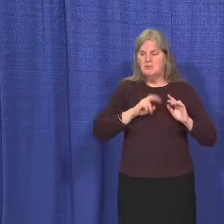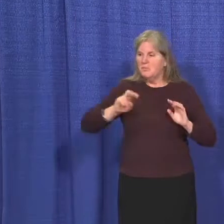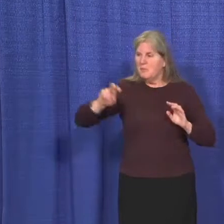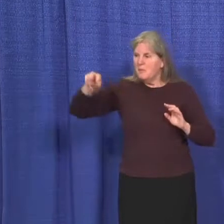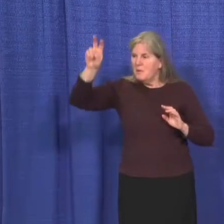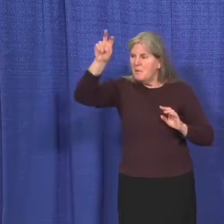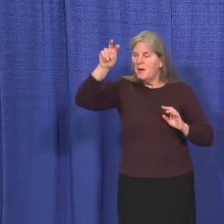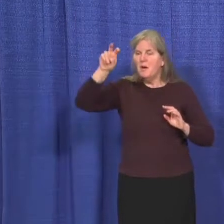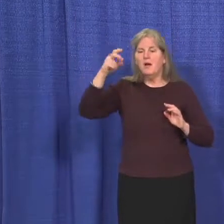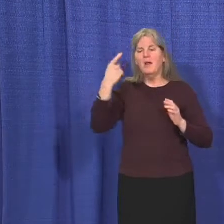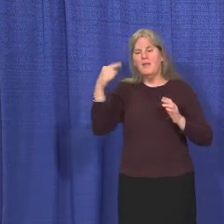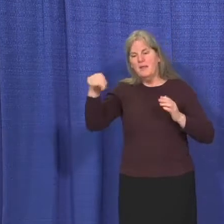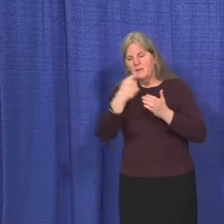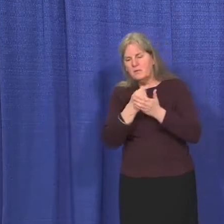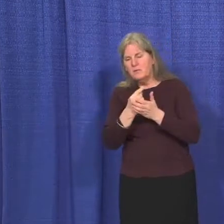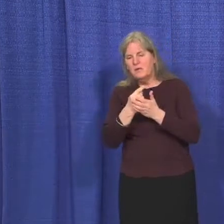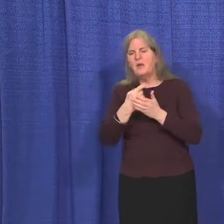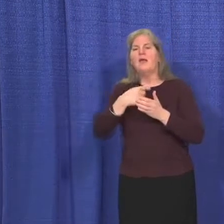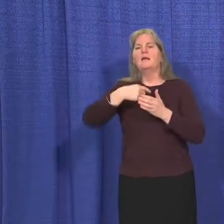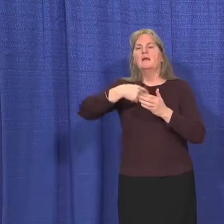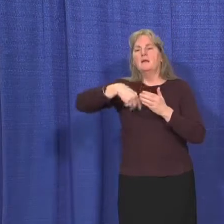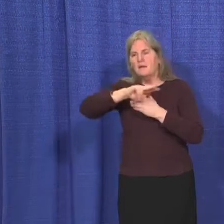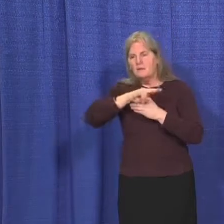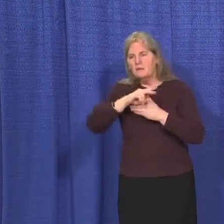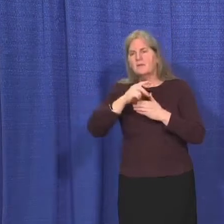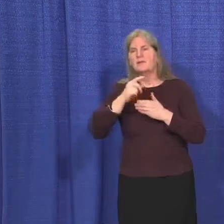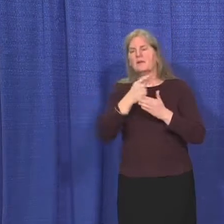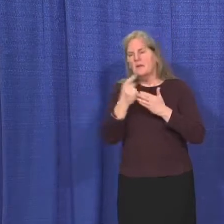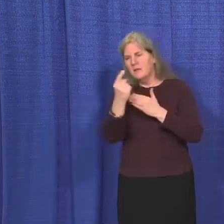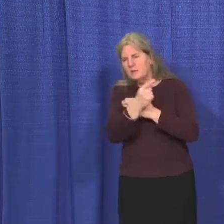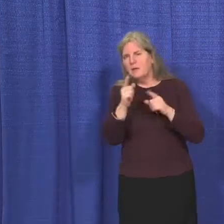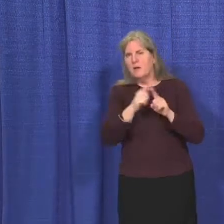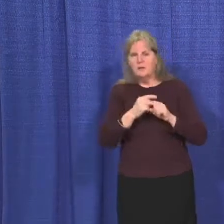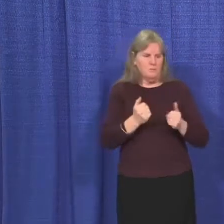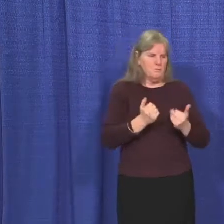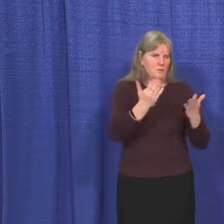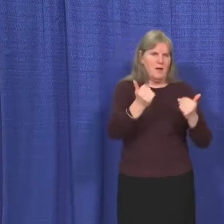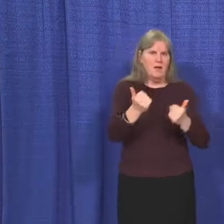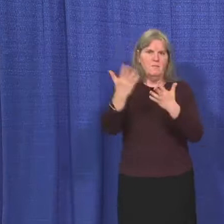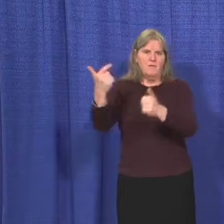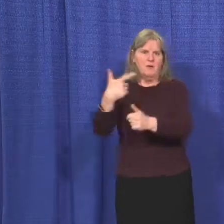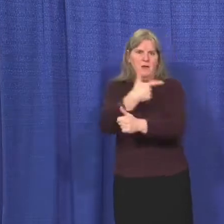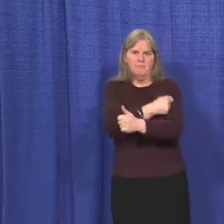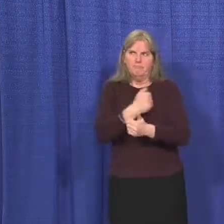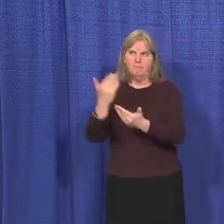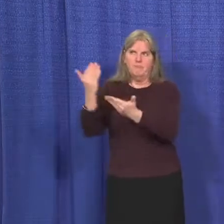into next week, providing both first in second doses to those community residents who want